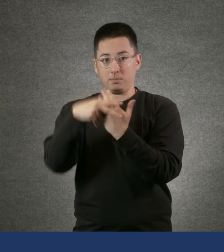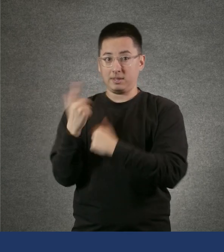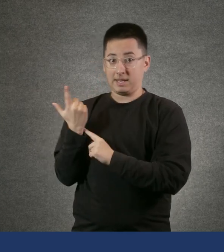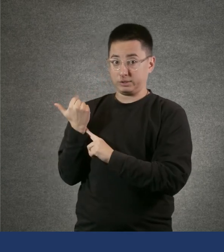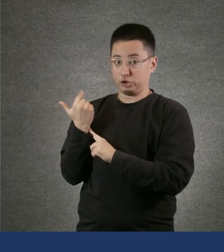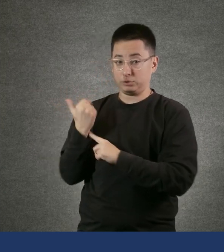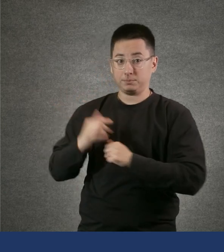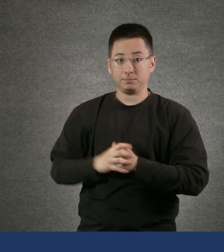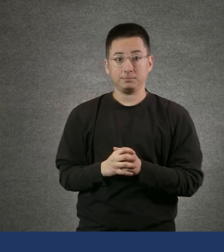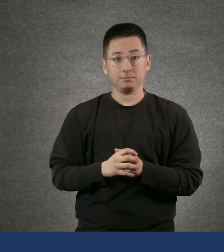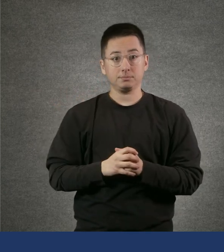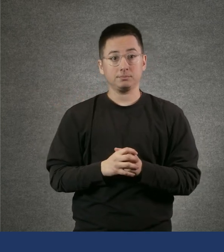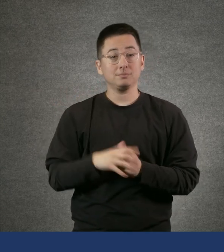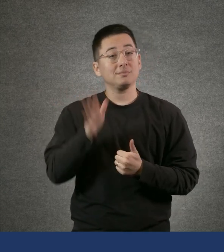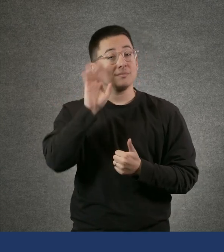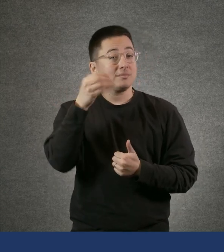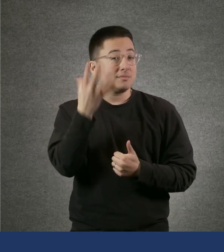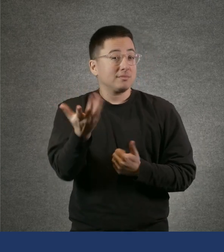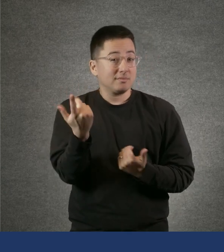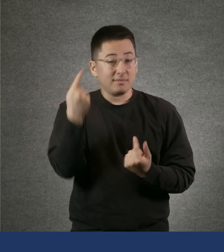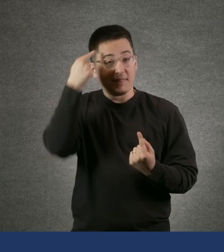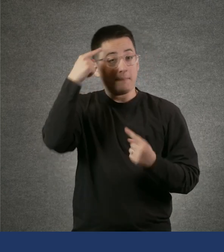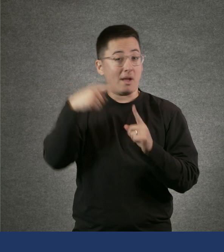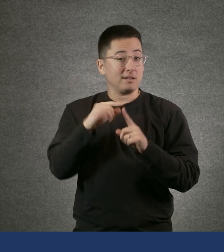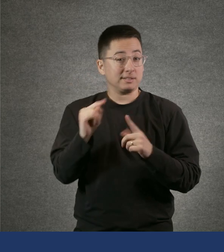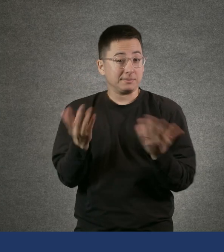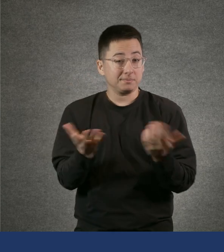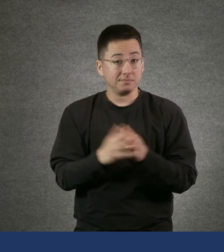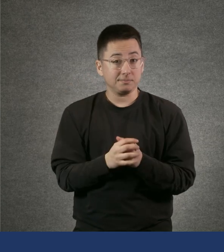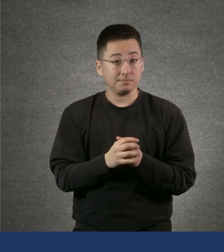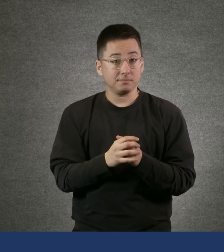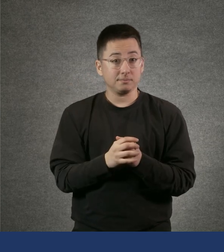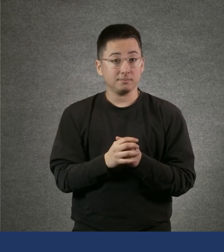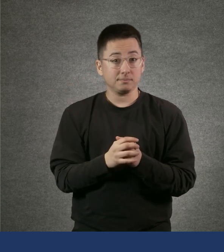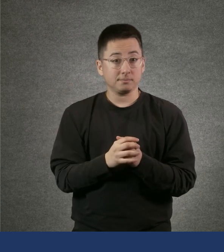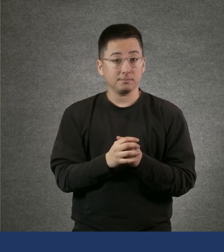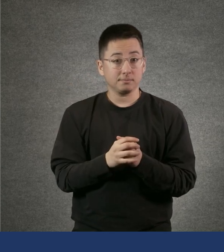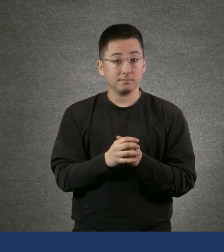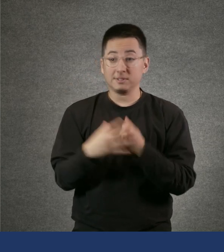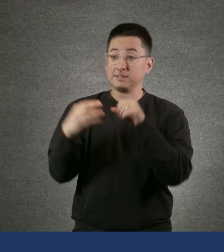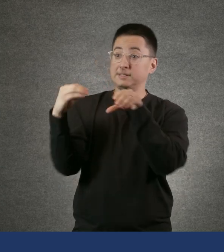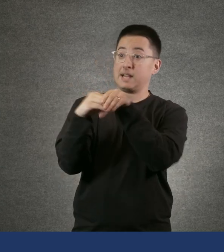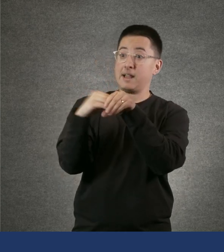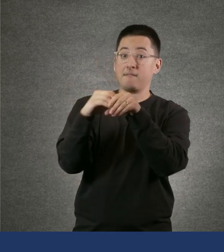with legislation that reformed the program just last year.